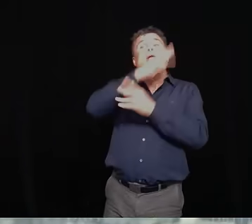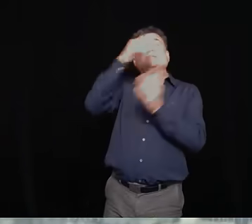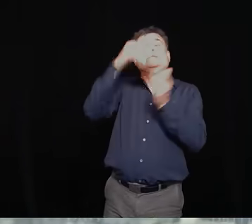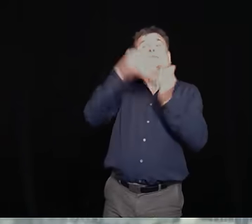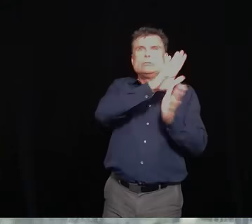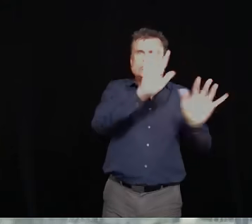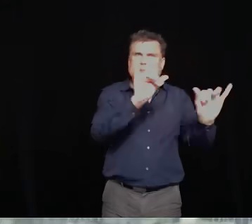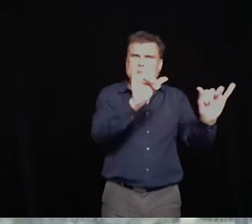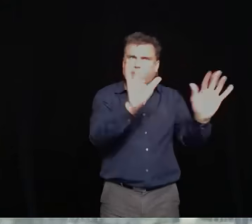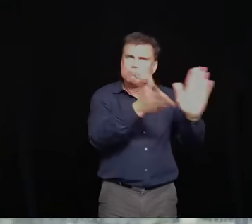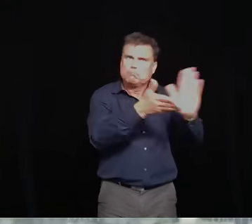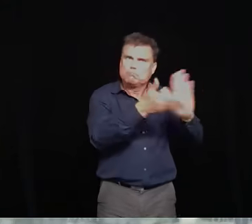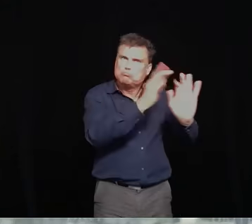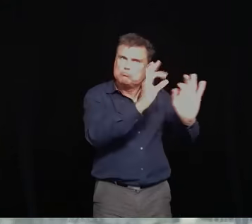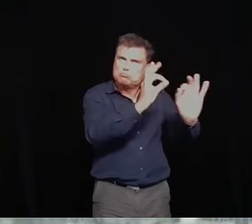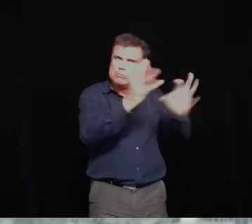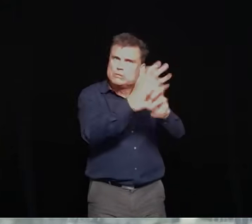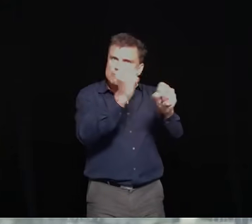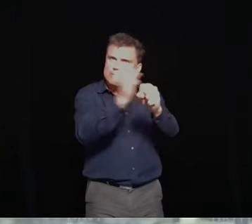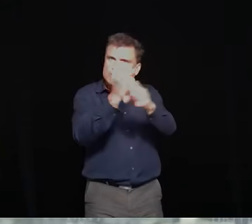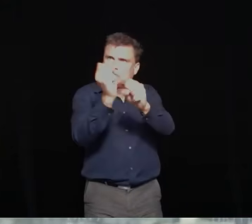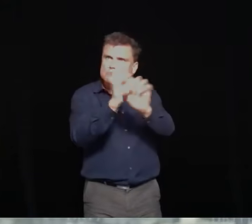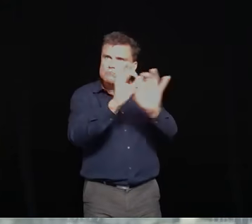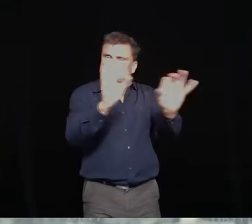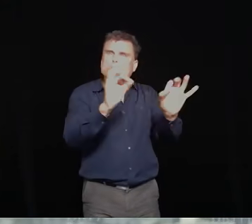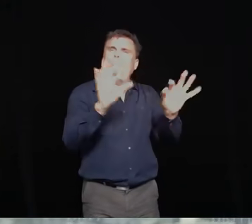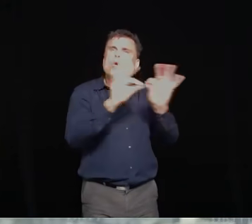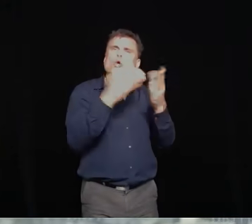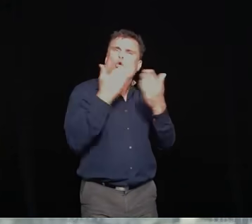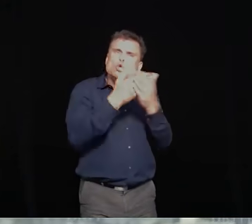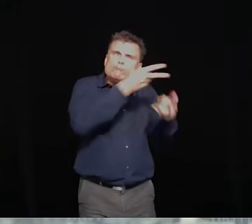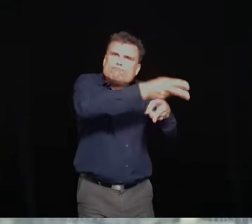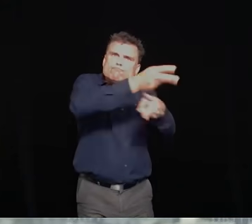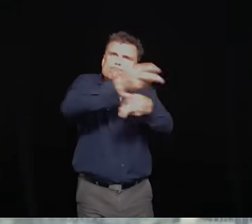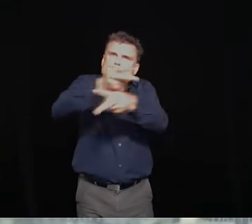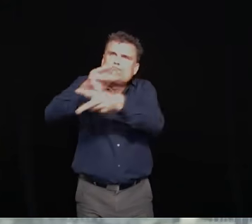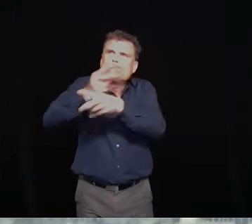And of course let's continue to do this by